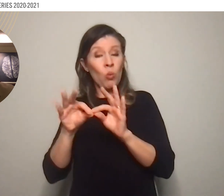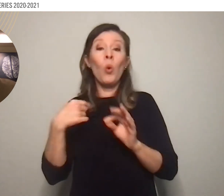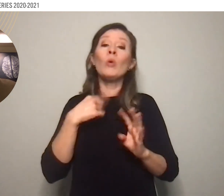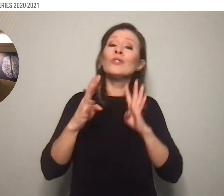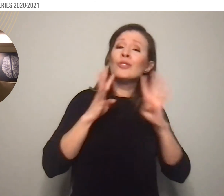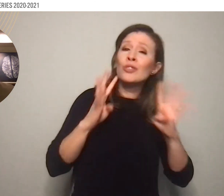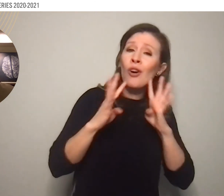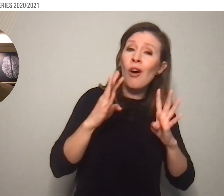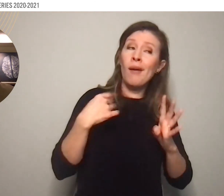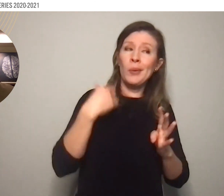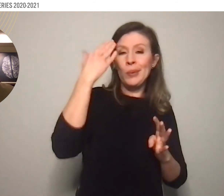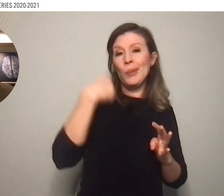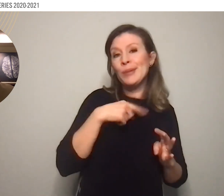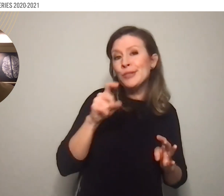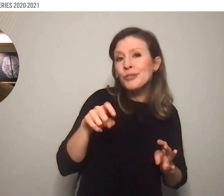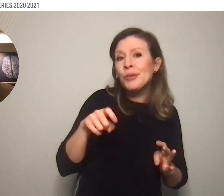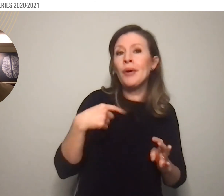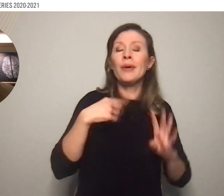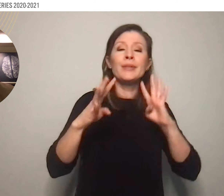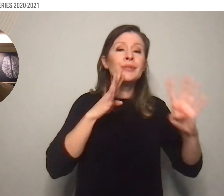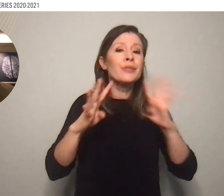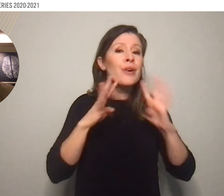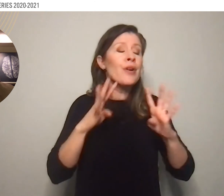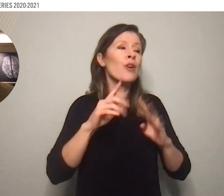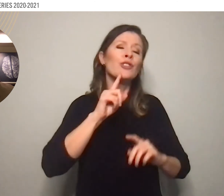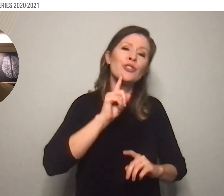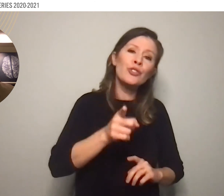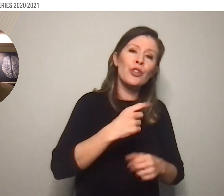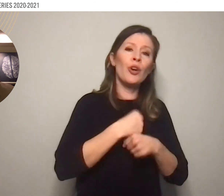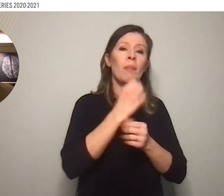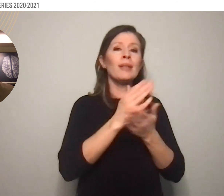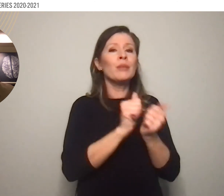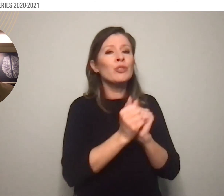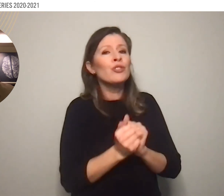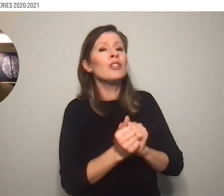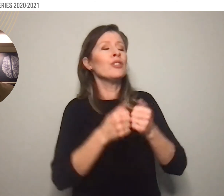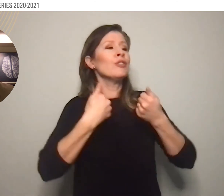talk about it because we know we should we'll make adjustments to live up to those words but we won't